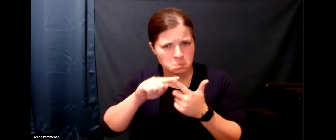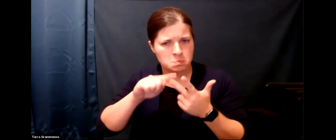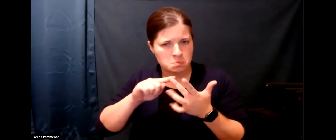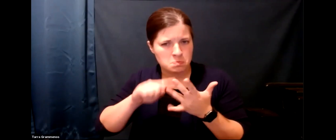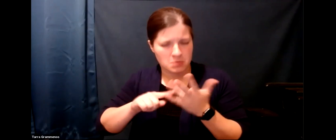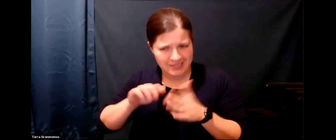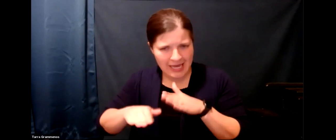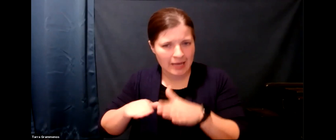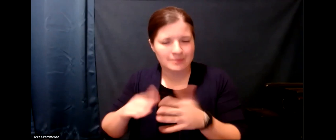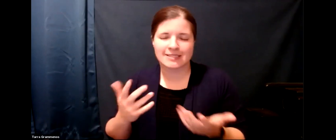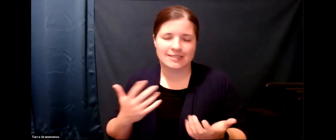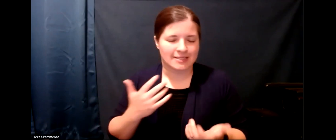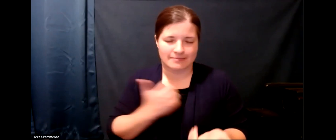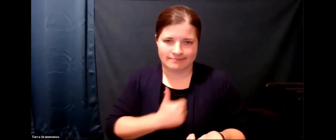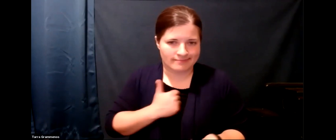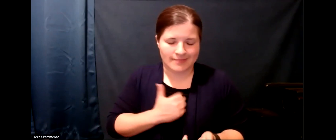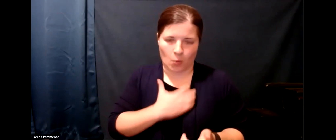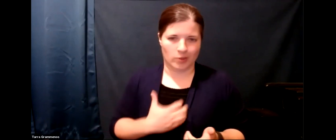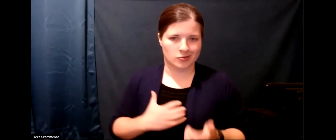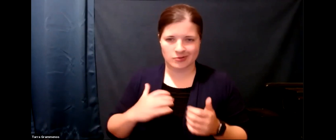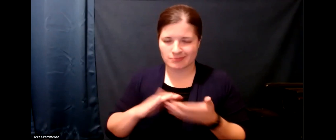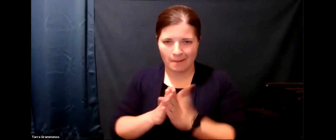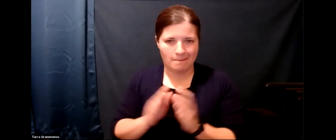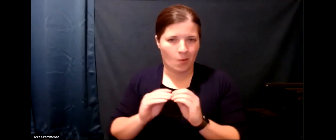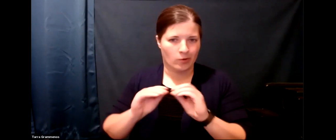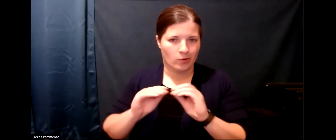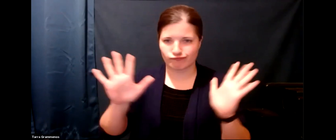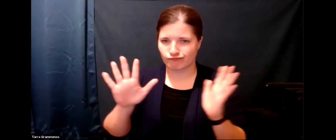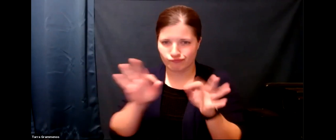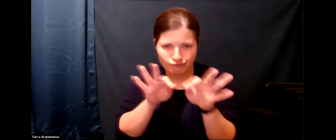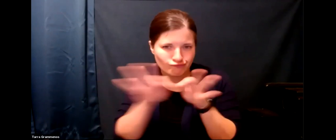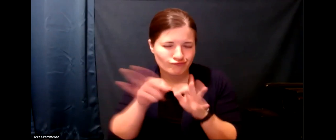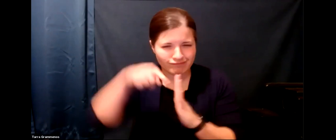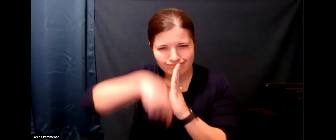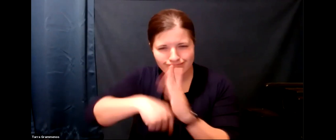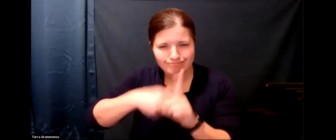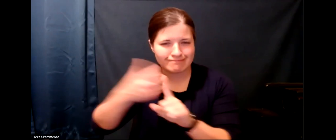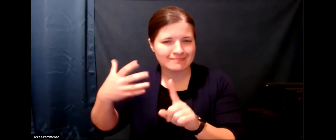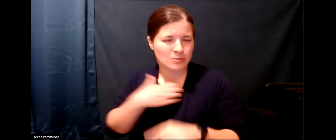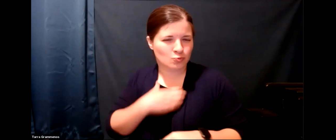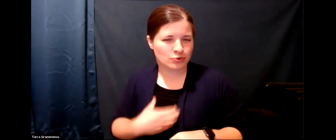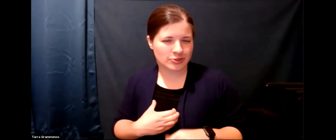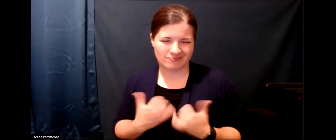I wish I could be more specific, but we're working on it, and it's a goal we all share.